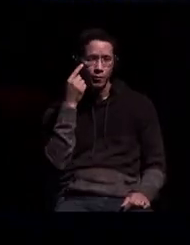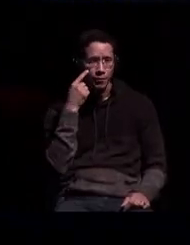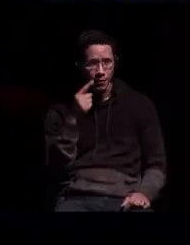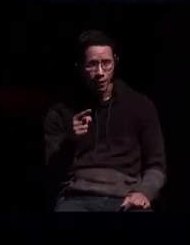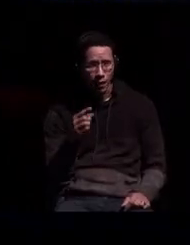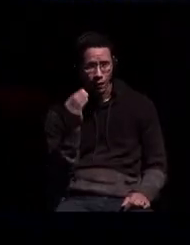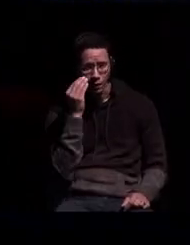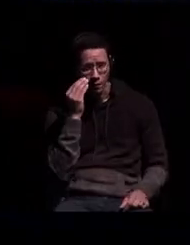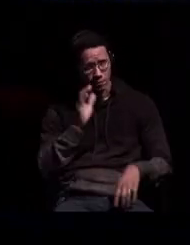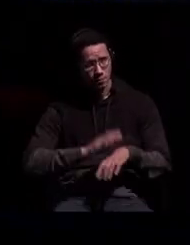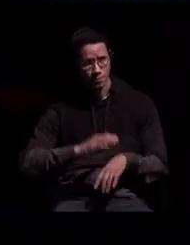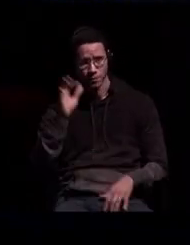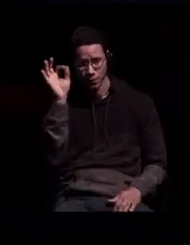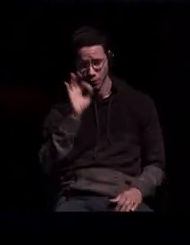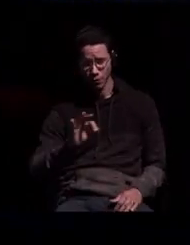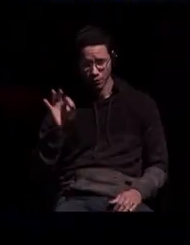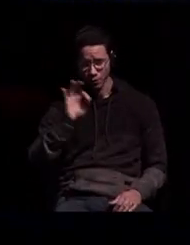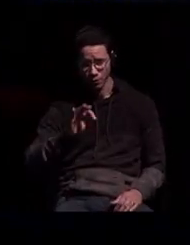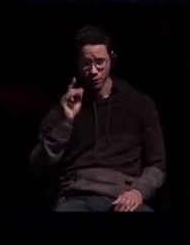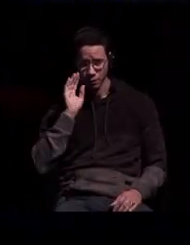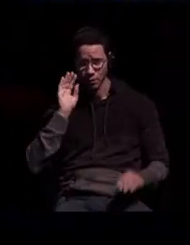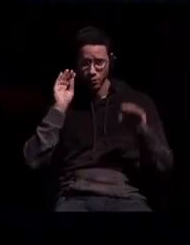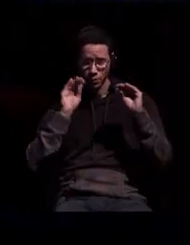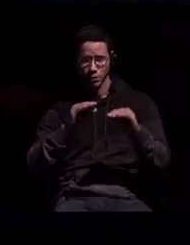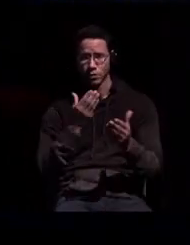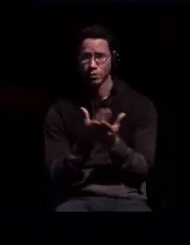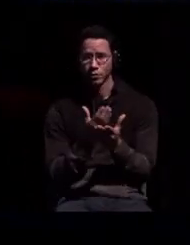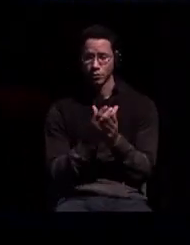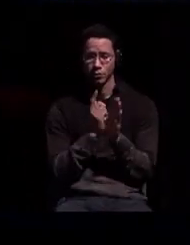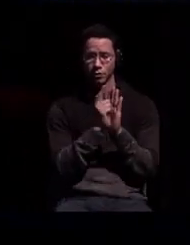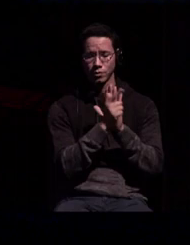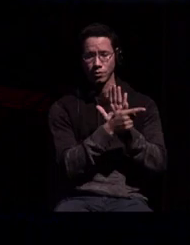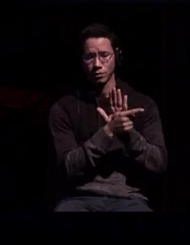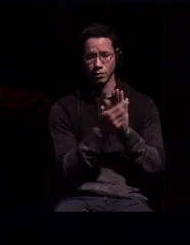try to include gender studies and tourism as discipline.